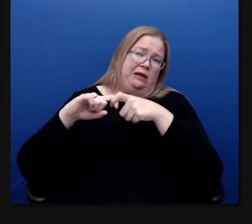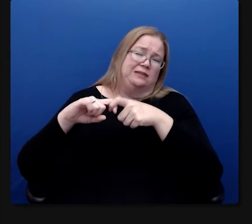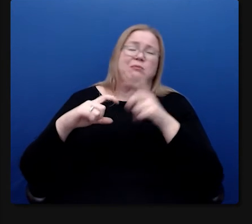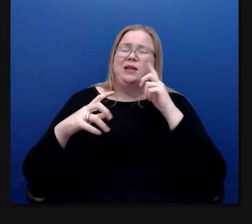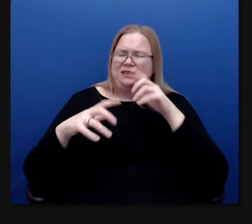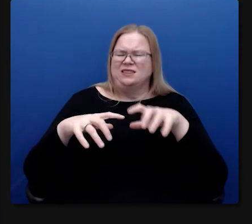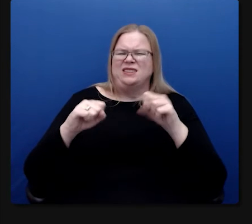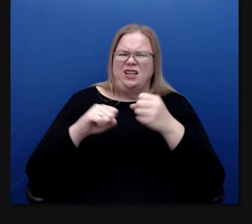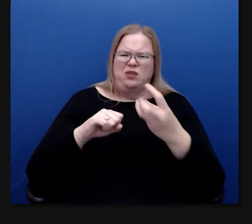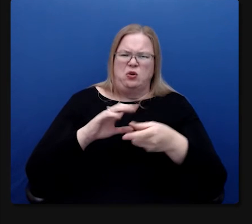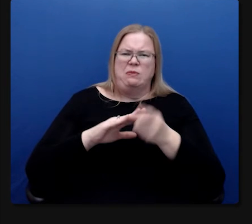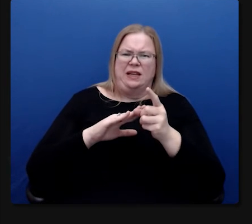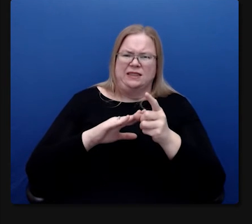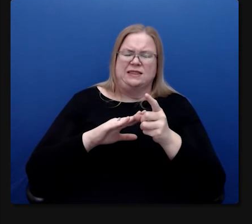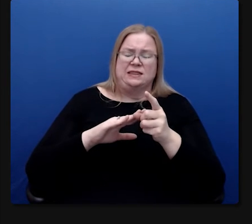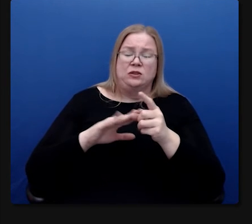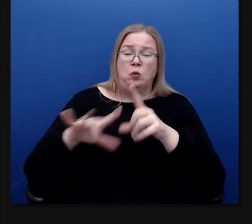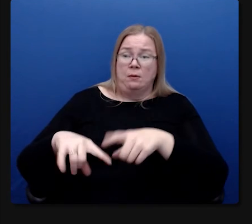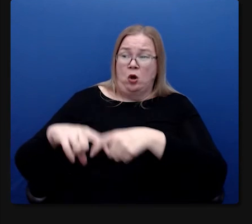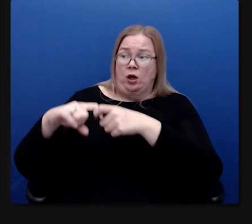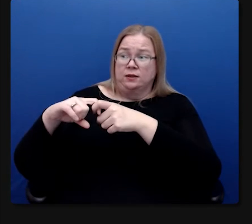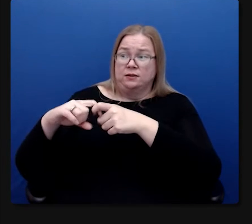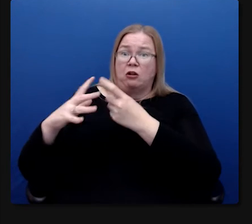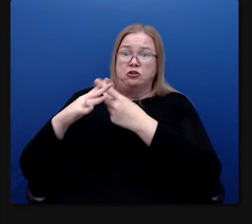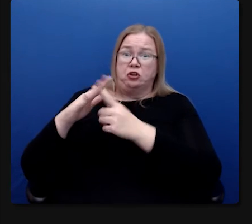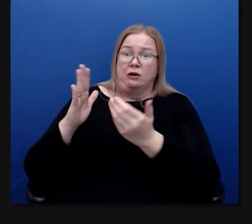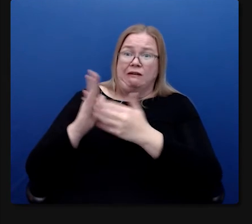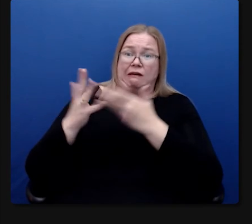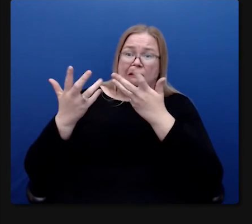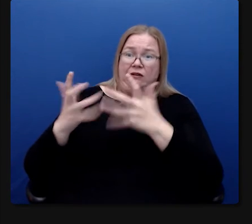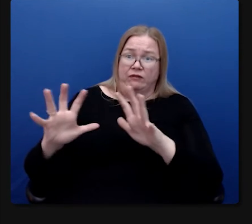because it will take a few minutes and we'll pick back up once this is done.